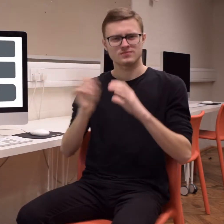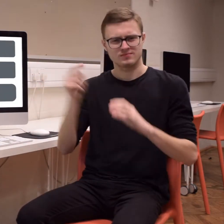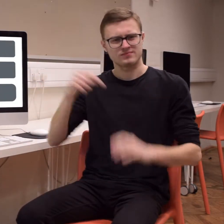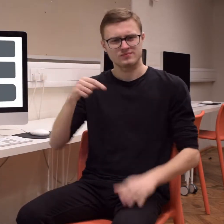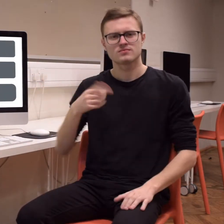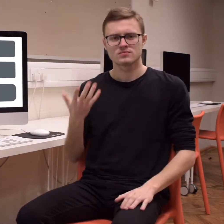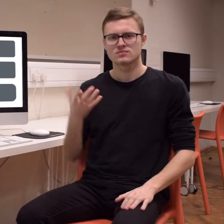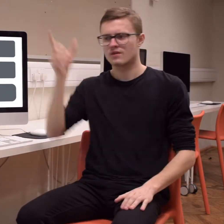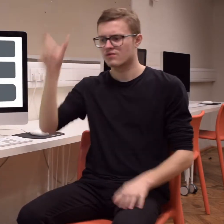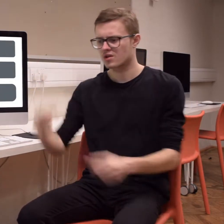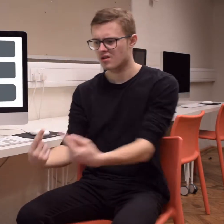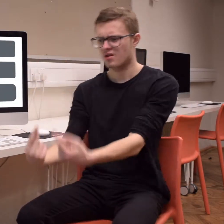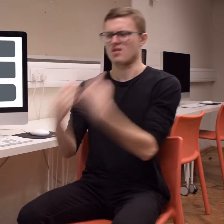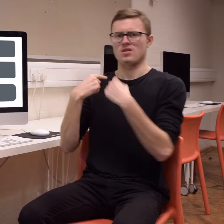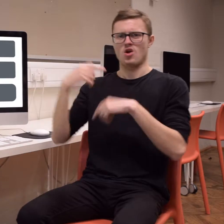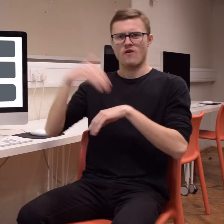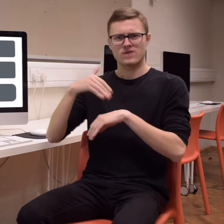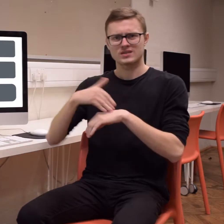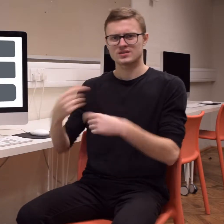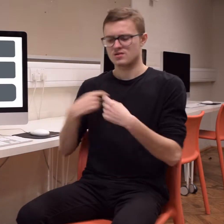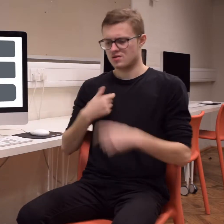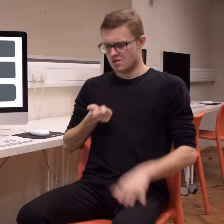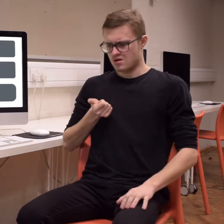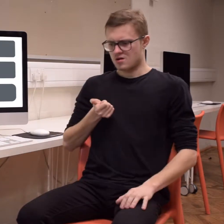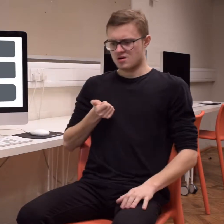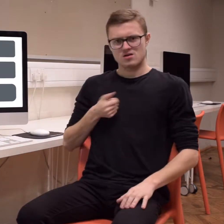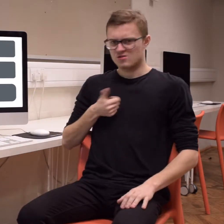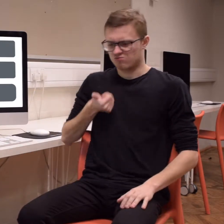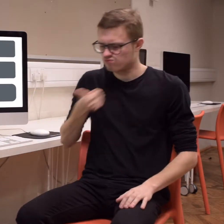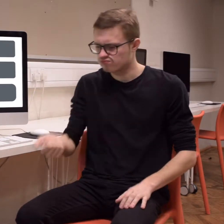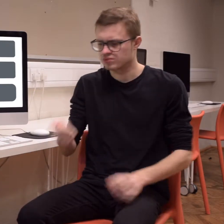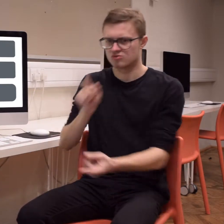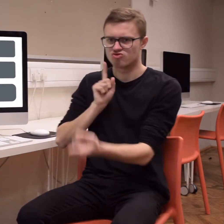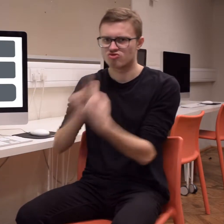getting messages that are offensive, don’t reply or retaliate to the comments.